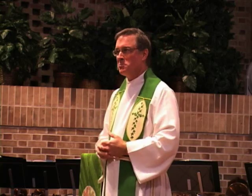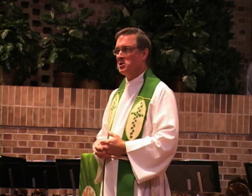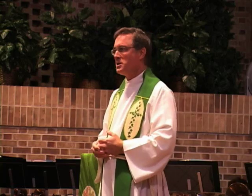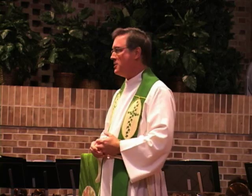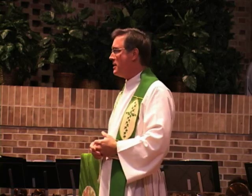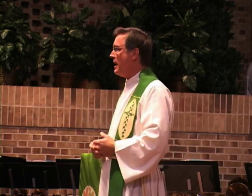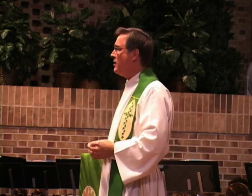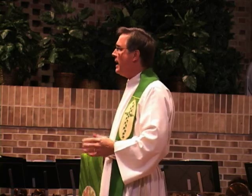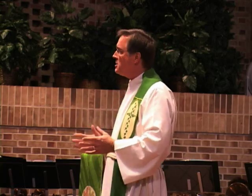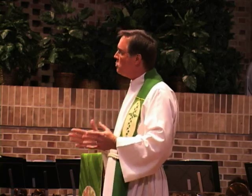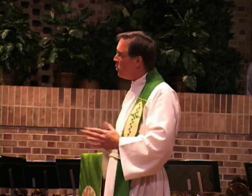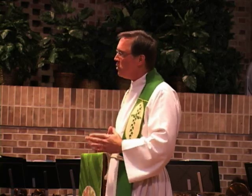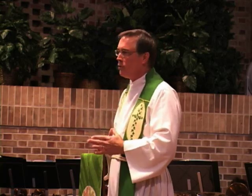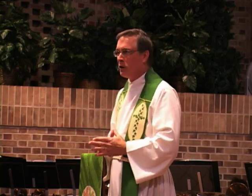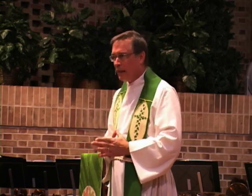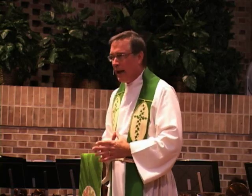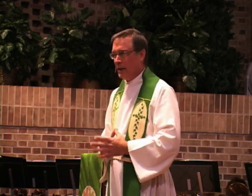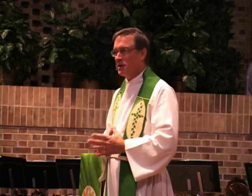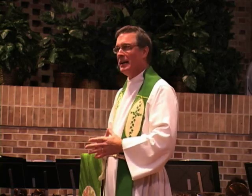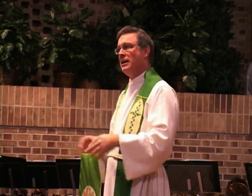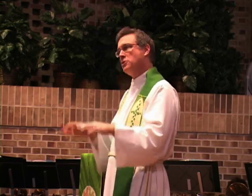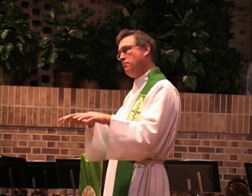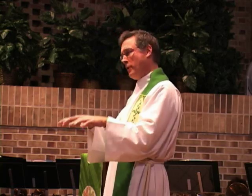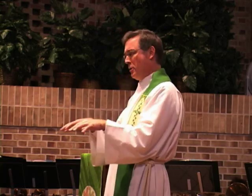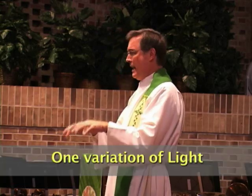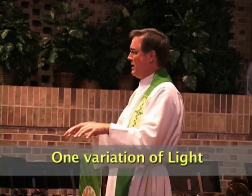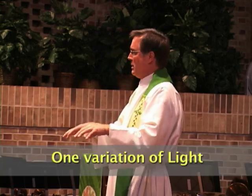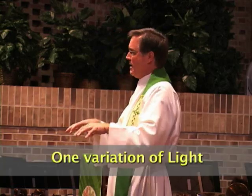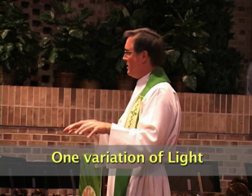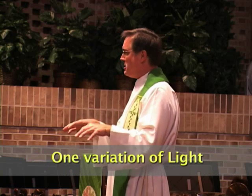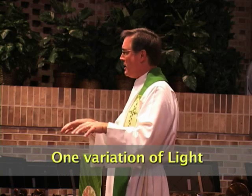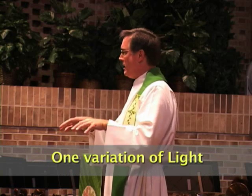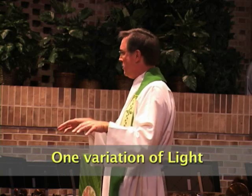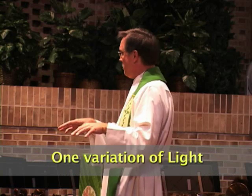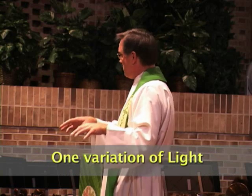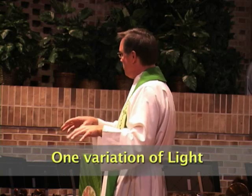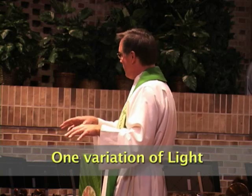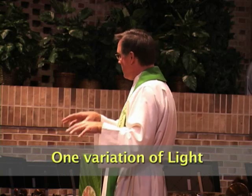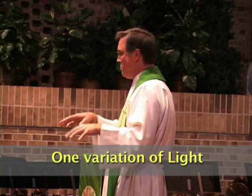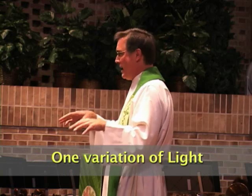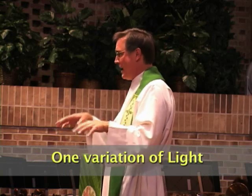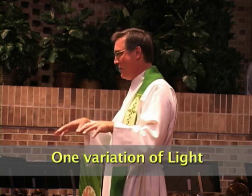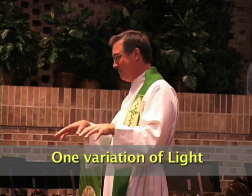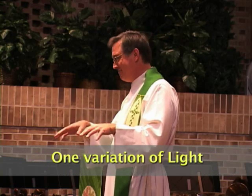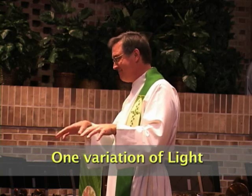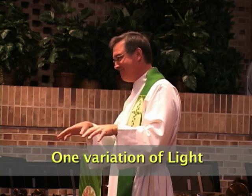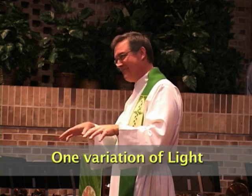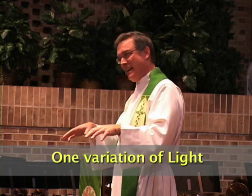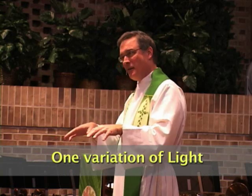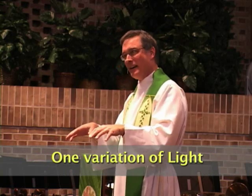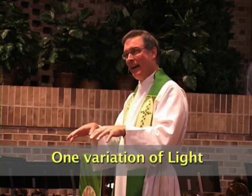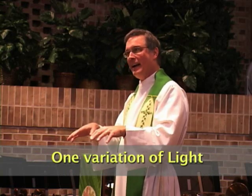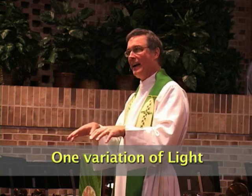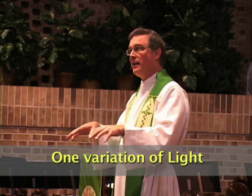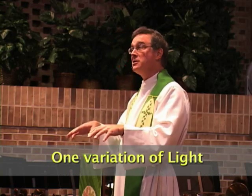Christmas season and that's the word for light. So put your hands like this, like you're about to play the piano [Brian's hands are palms down, slightly cupped, and side by side - a variation of the sign for light]. Ok. [Brian lifts hands up so palms face the congregation]